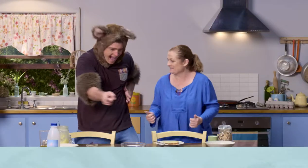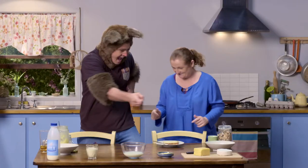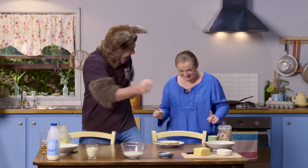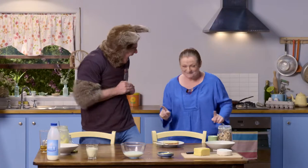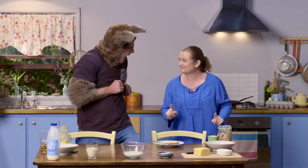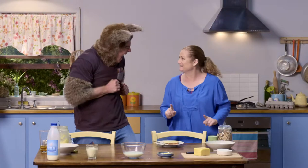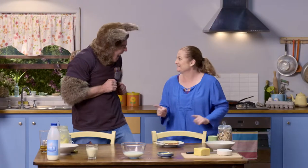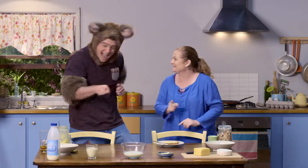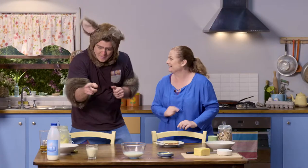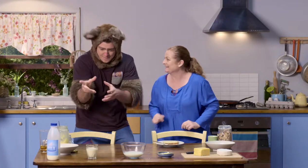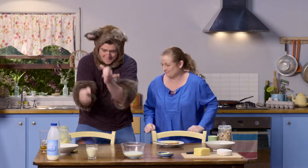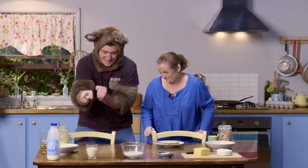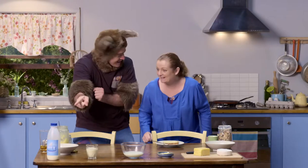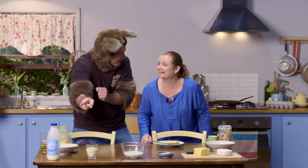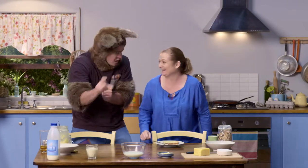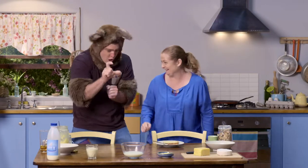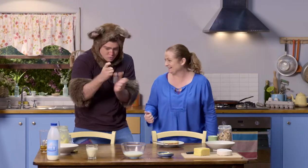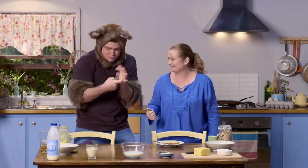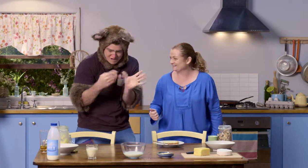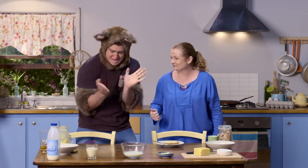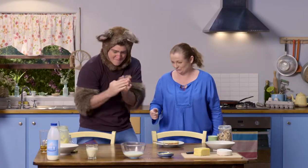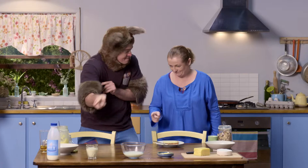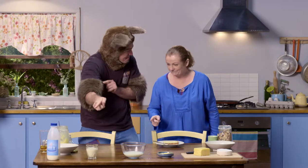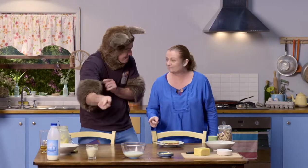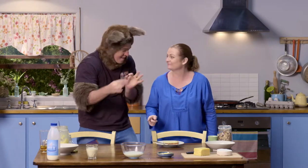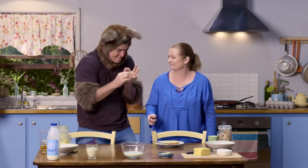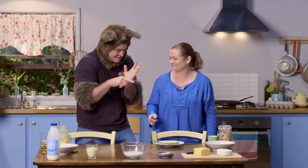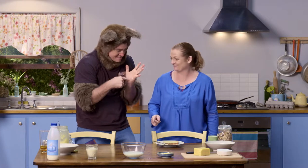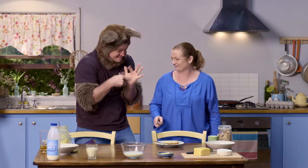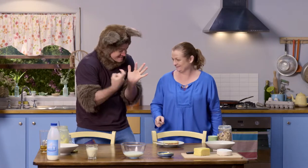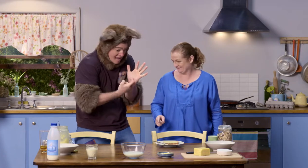Look, Sally. What have we got? We've got milk, cream,